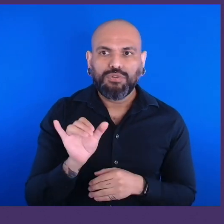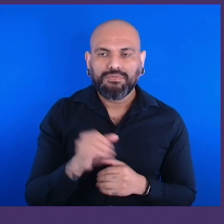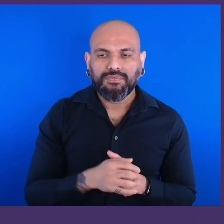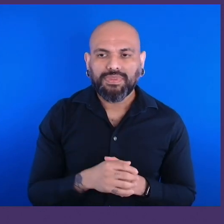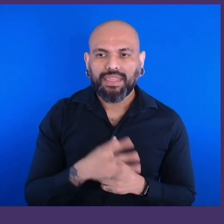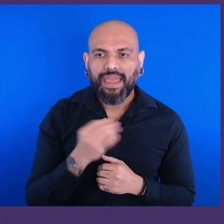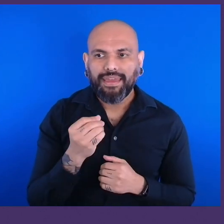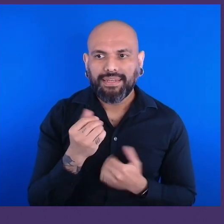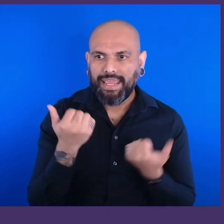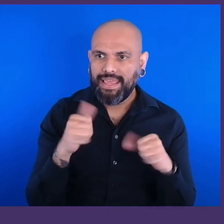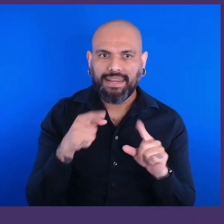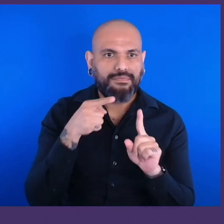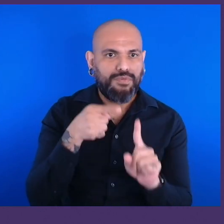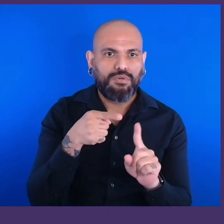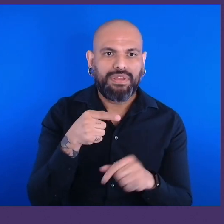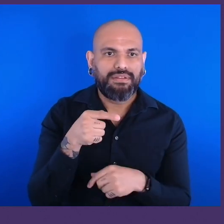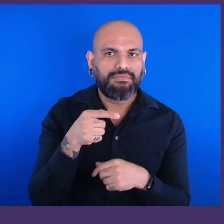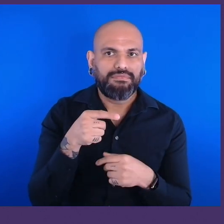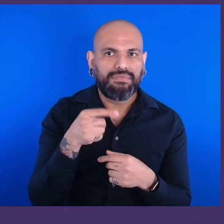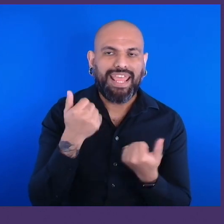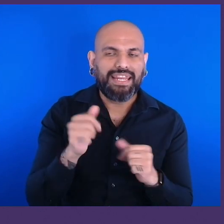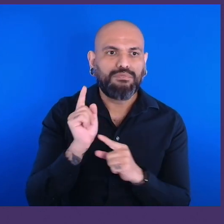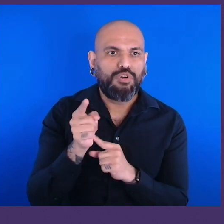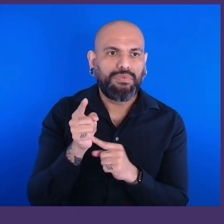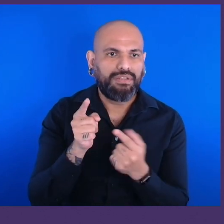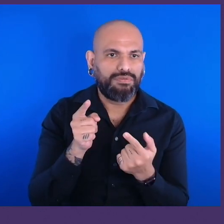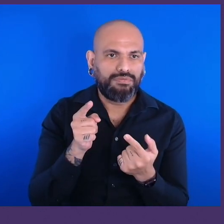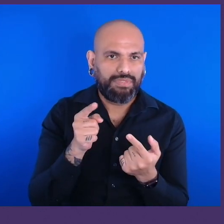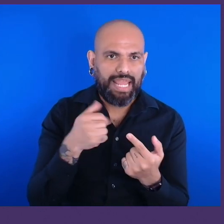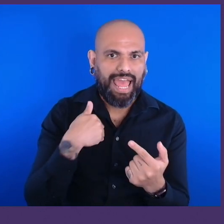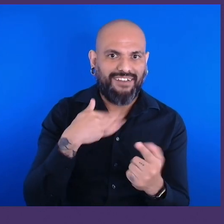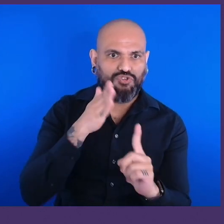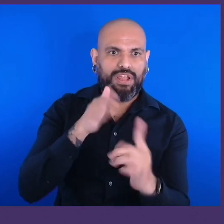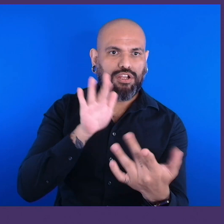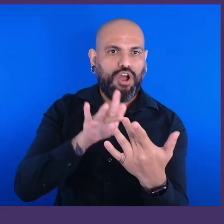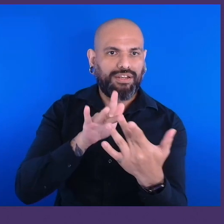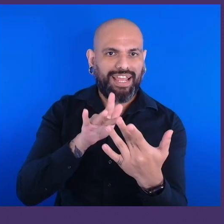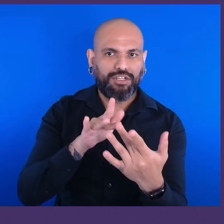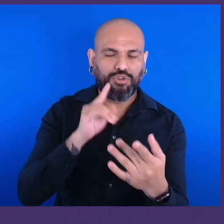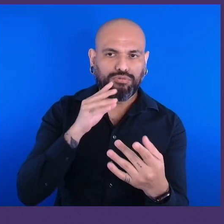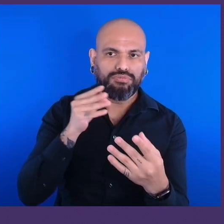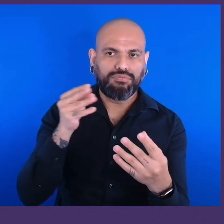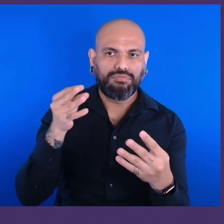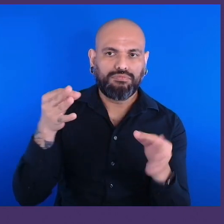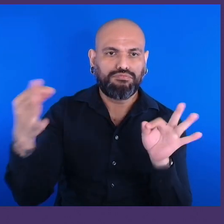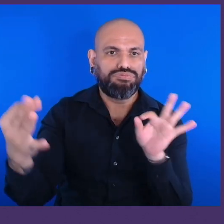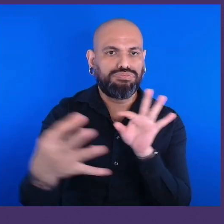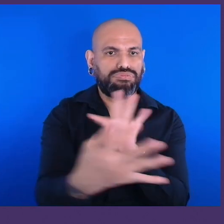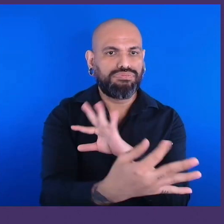to have direct contact, to exchange ideas, to get this, I would say, joint co-creation process